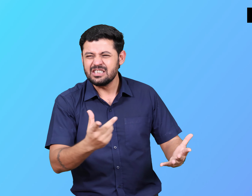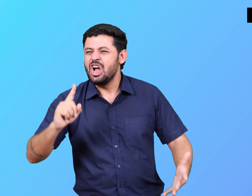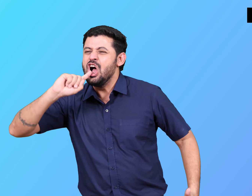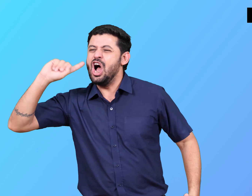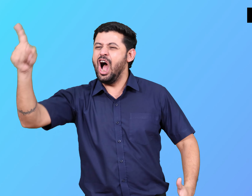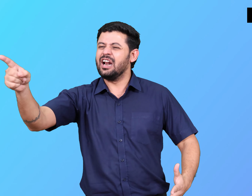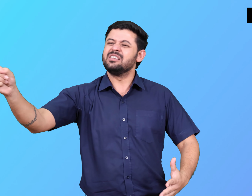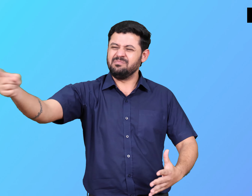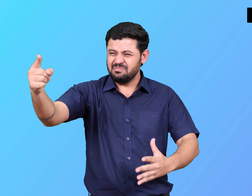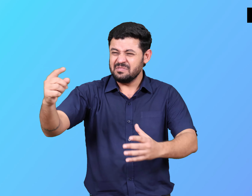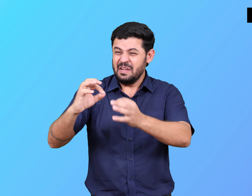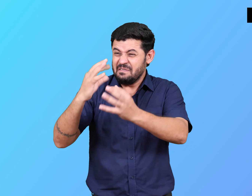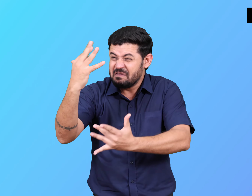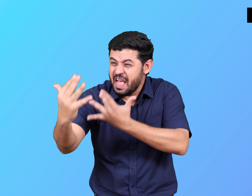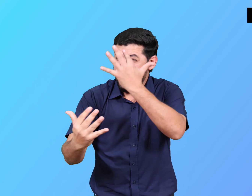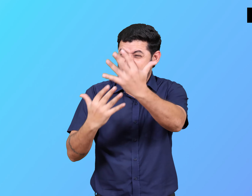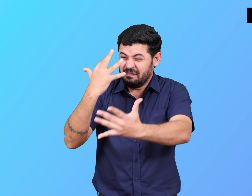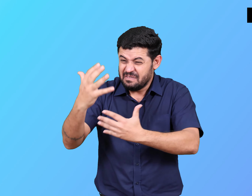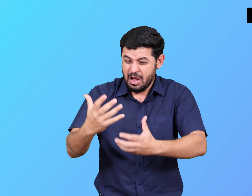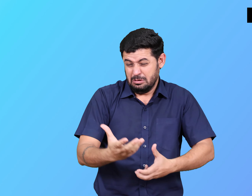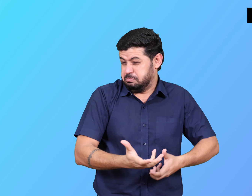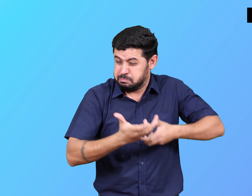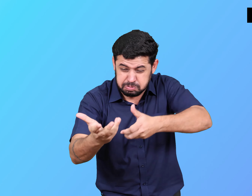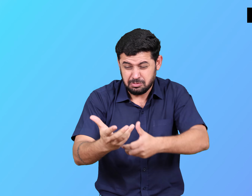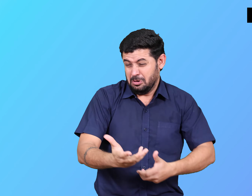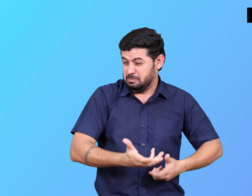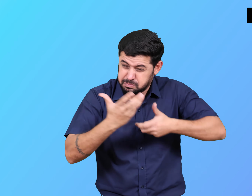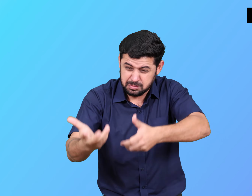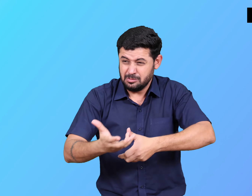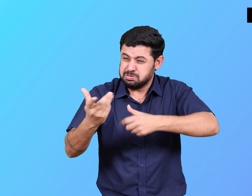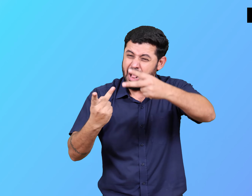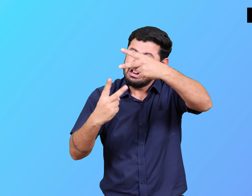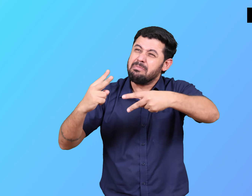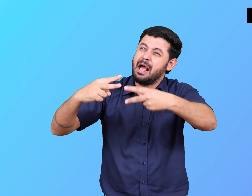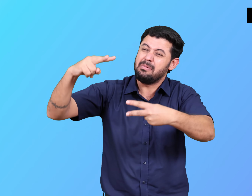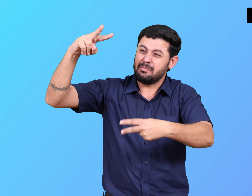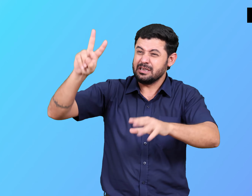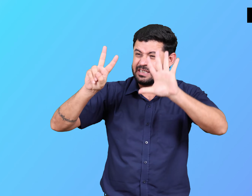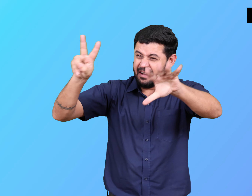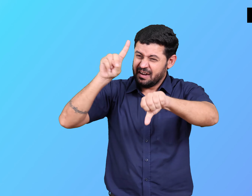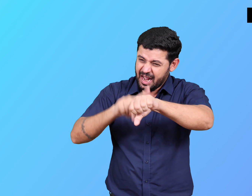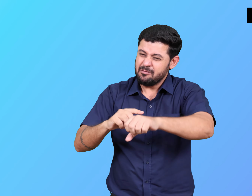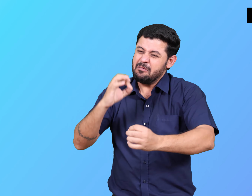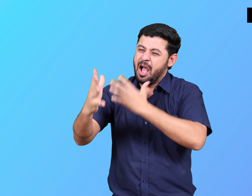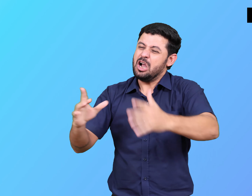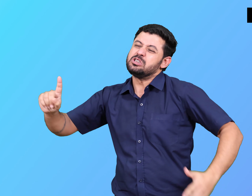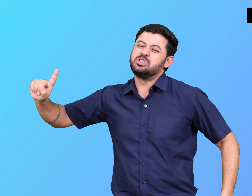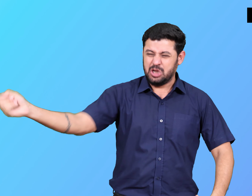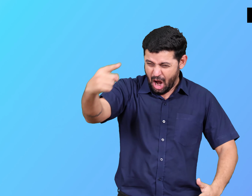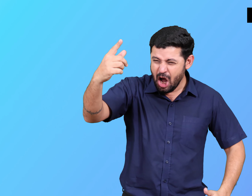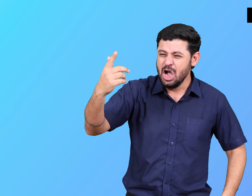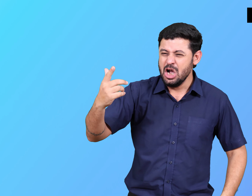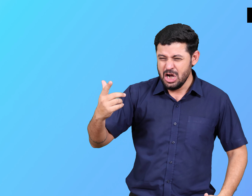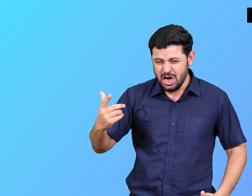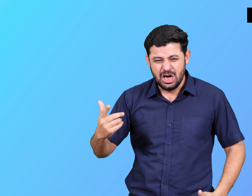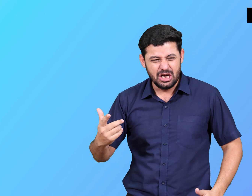He gave an order for the furnace to be heated seven times hotter than it usually was.